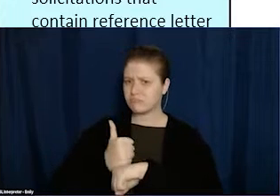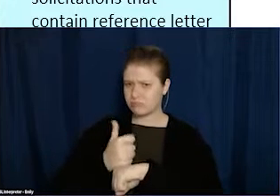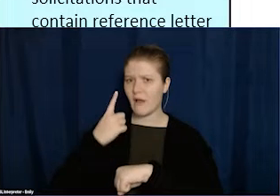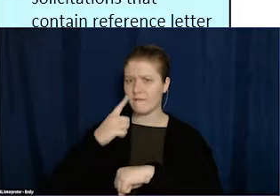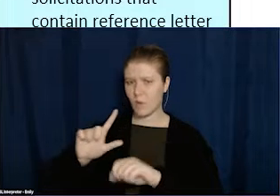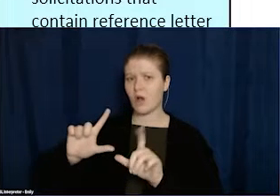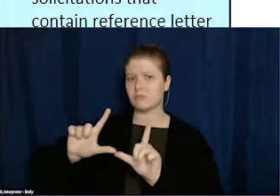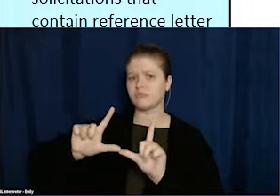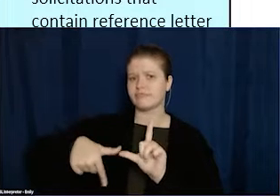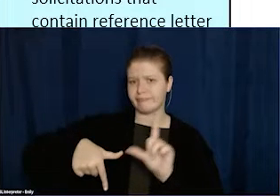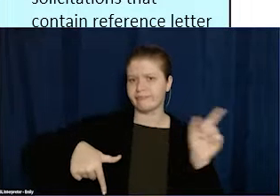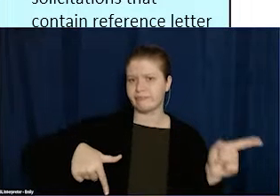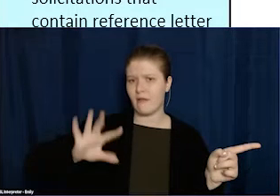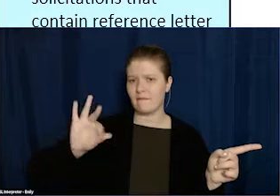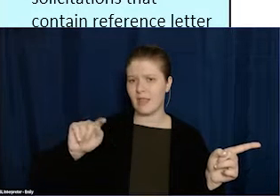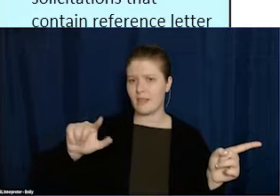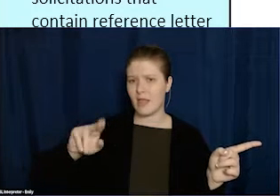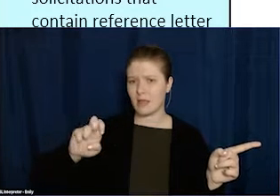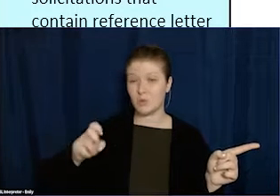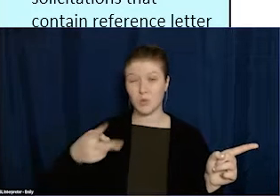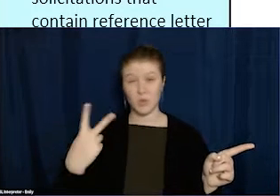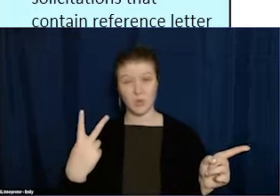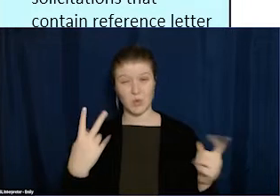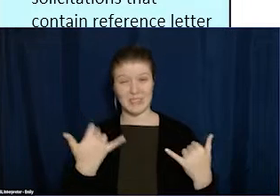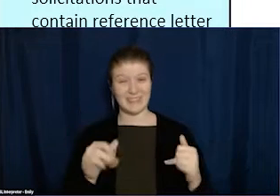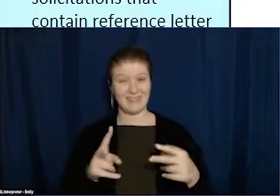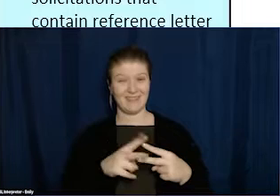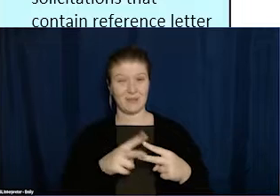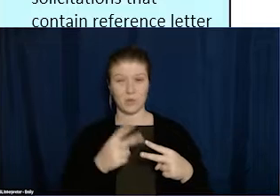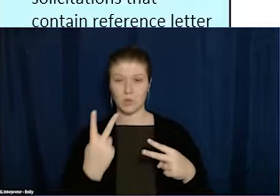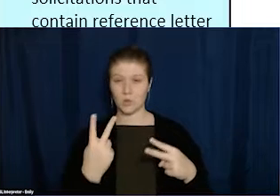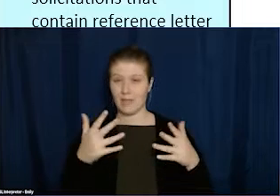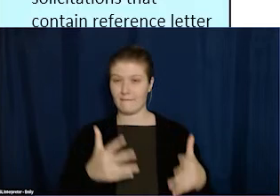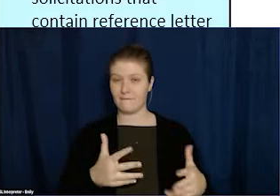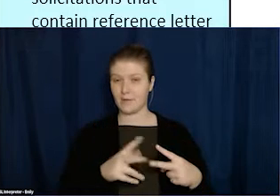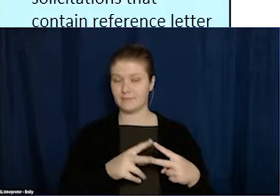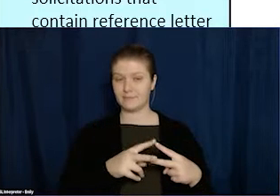The two major things that are still outstanding are the Grants.gov integration.